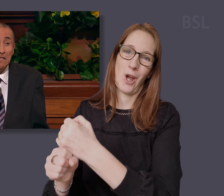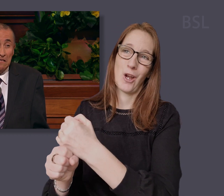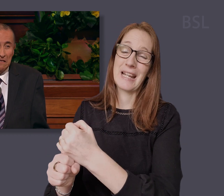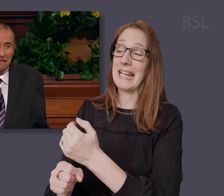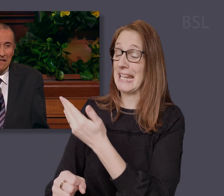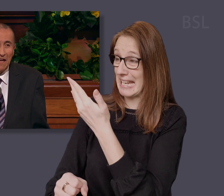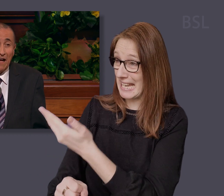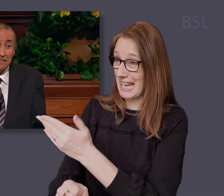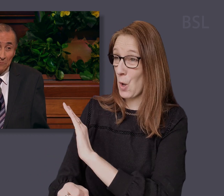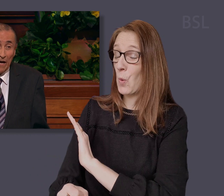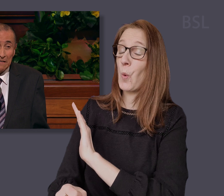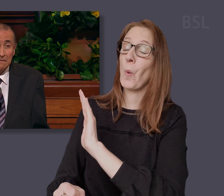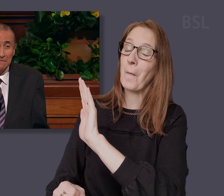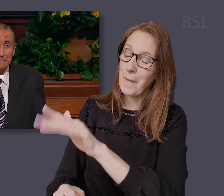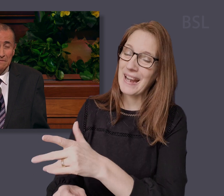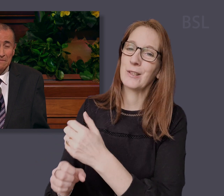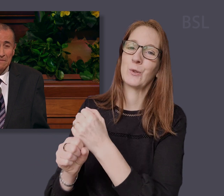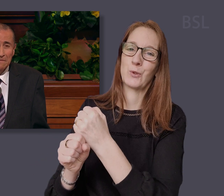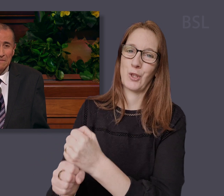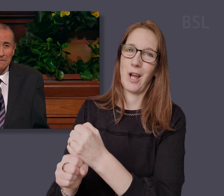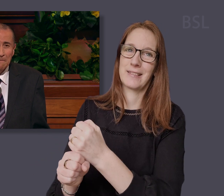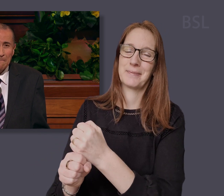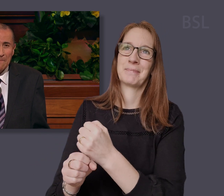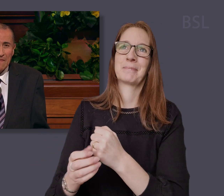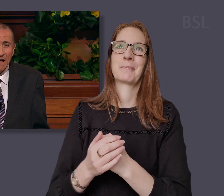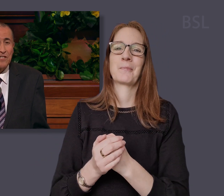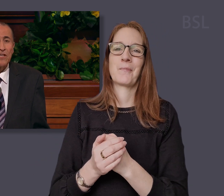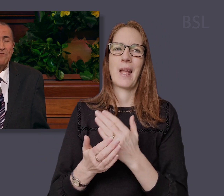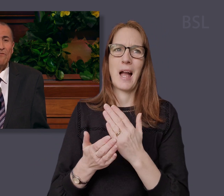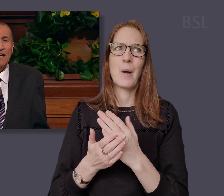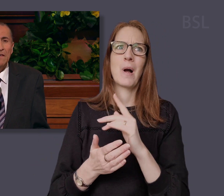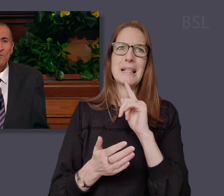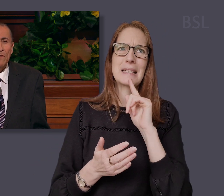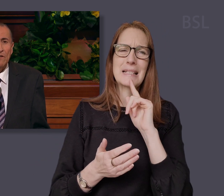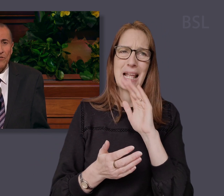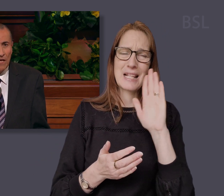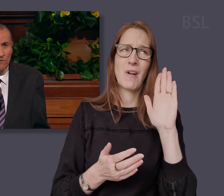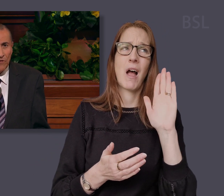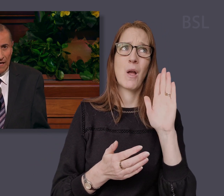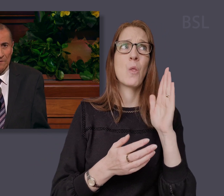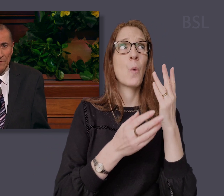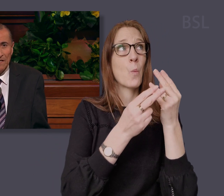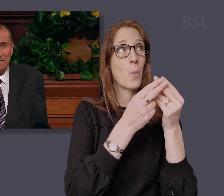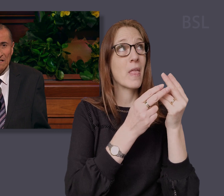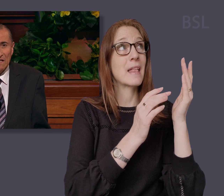He had come back. I testify that with our Saviour’s help,